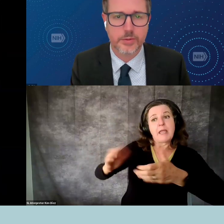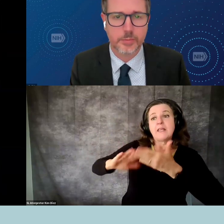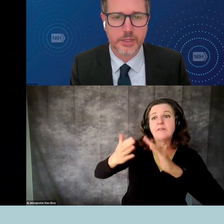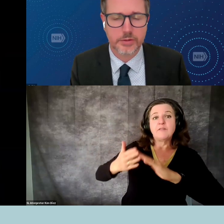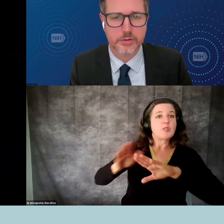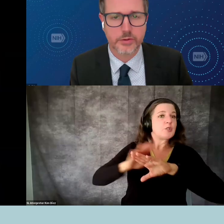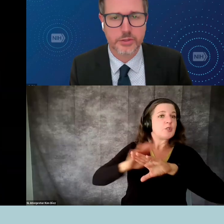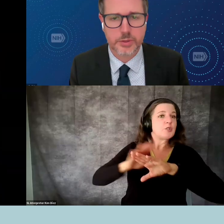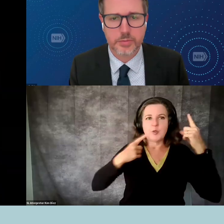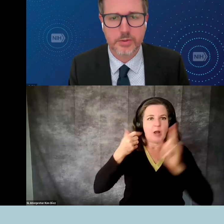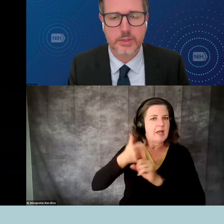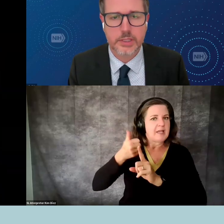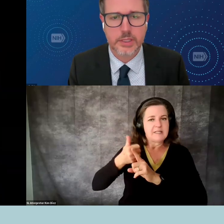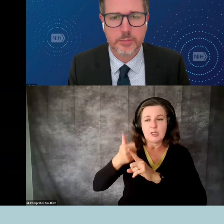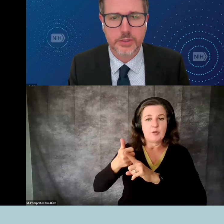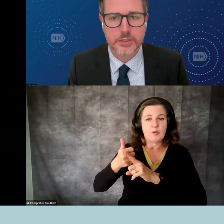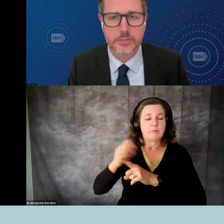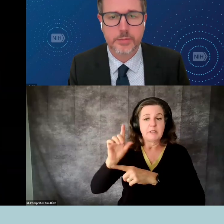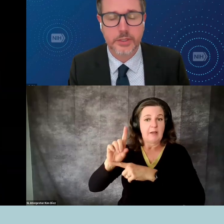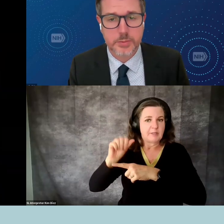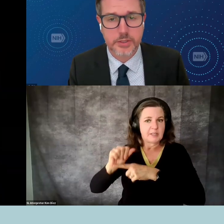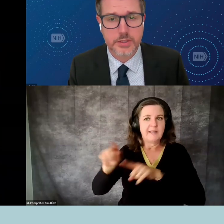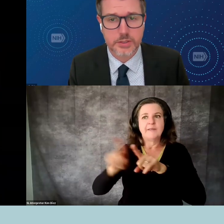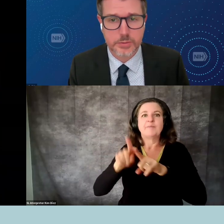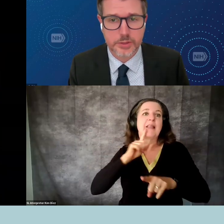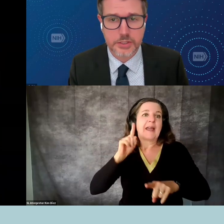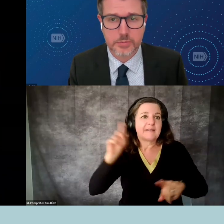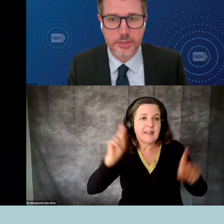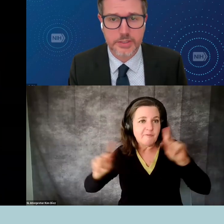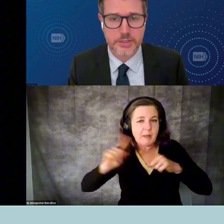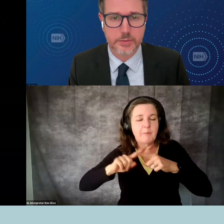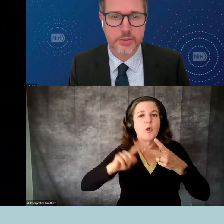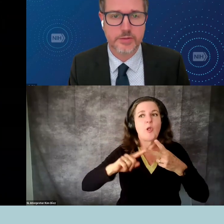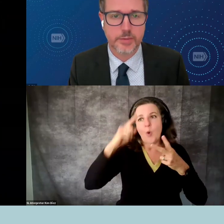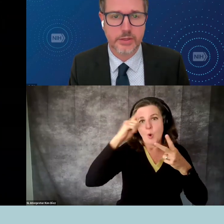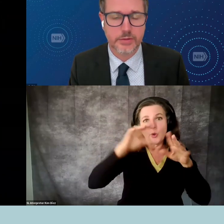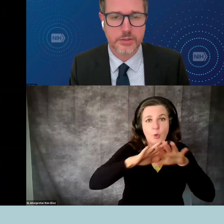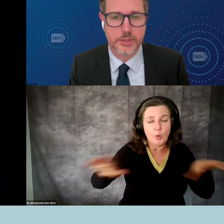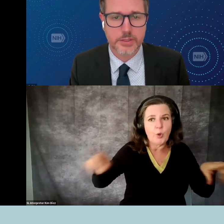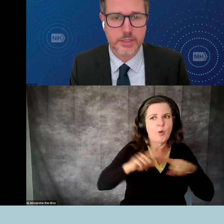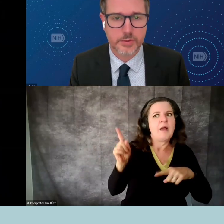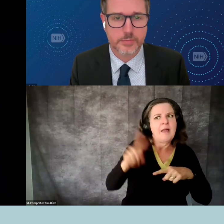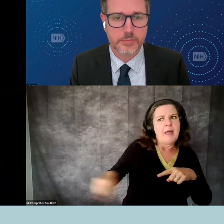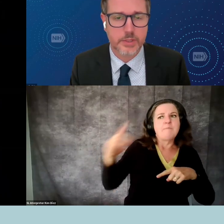people and many neurodivergent people, but experience discrimination because they are perceived by others to be disabled.